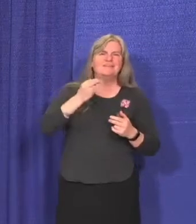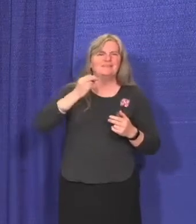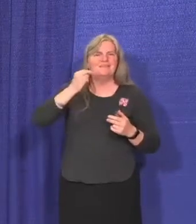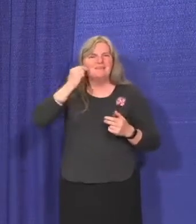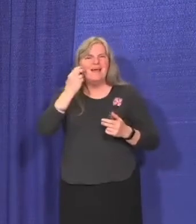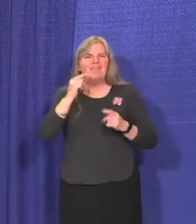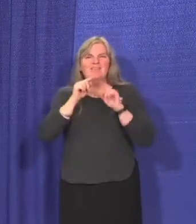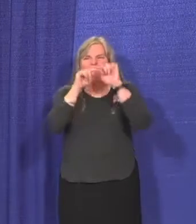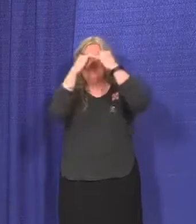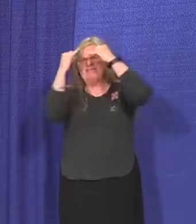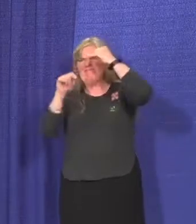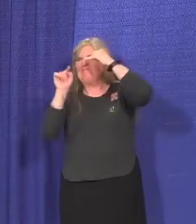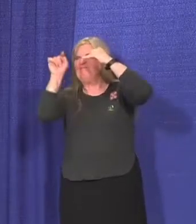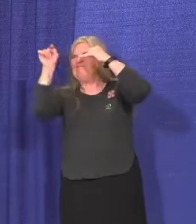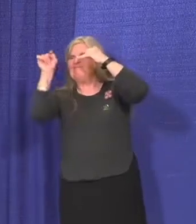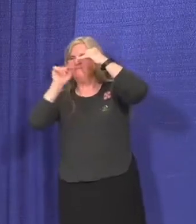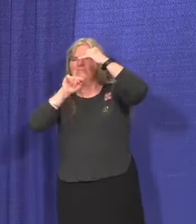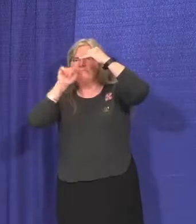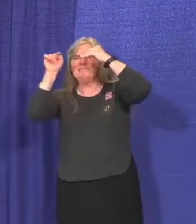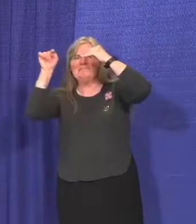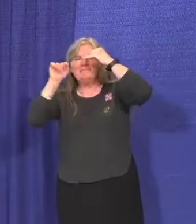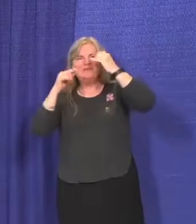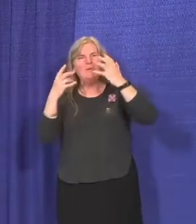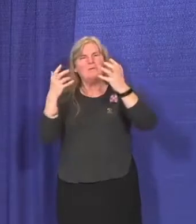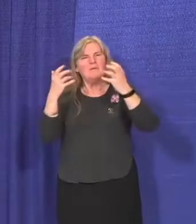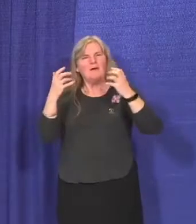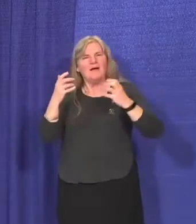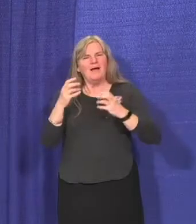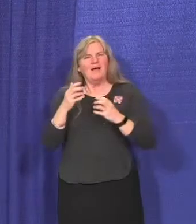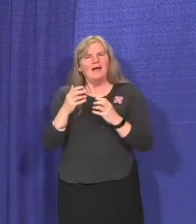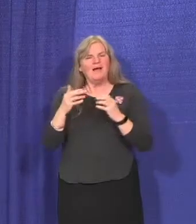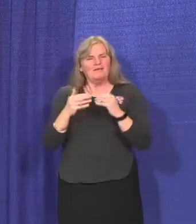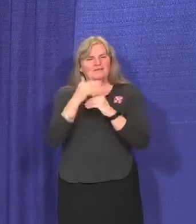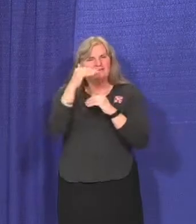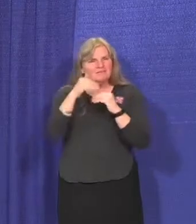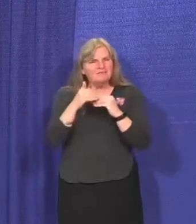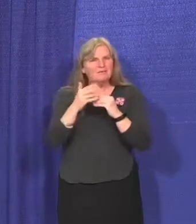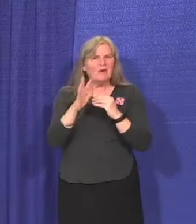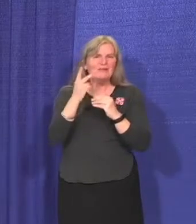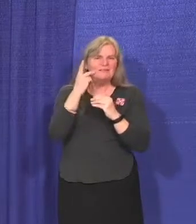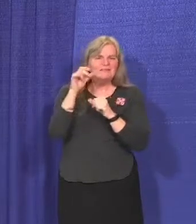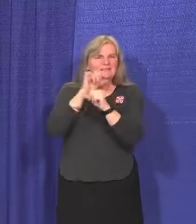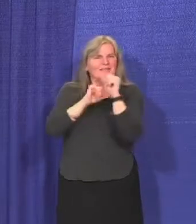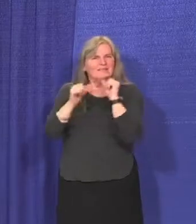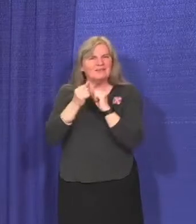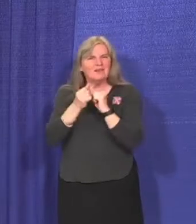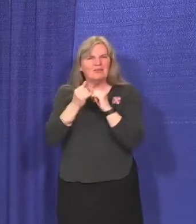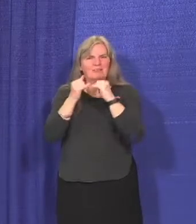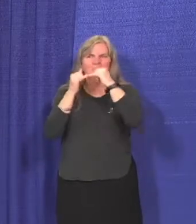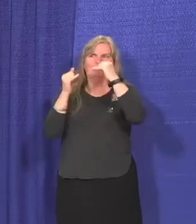my community of Dawson city, old Crow, there's family throughout